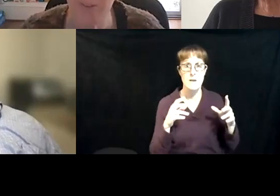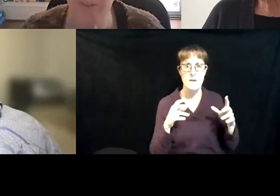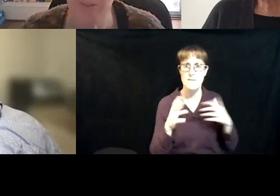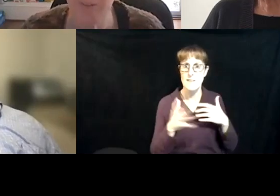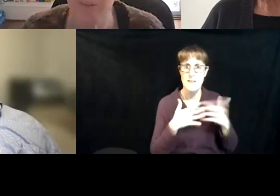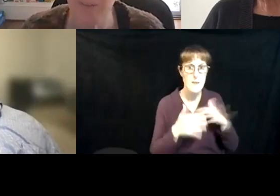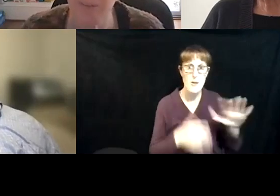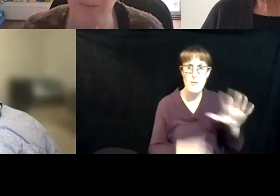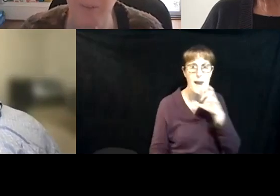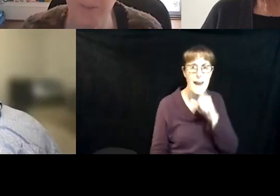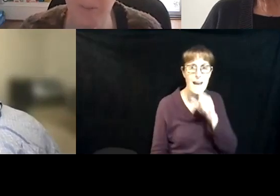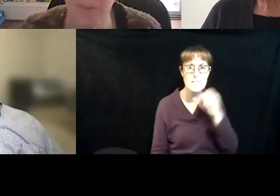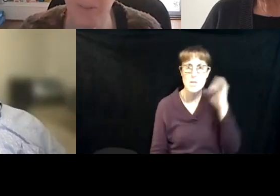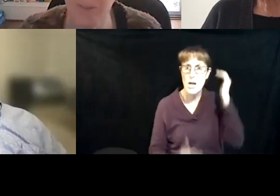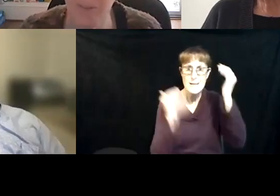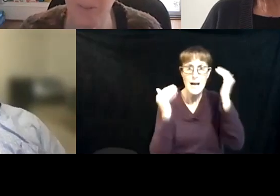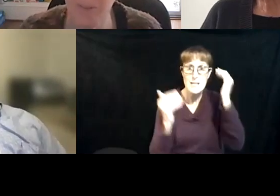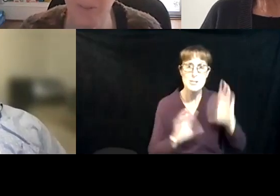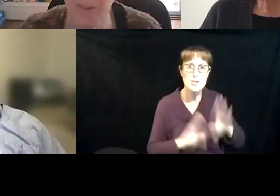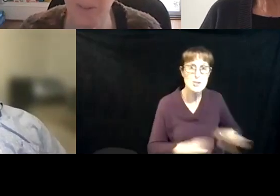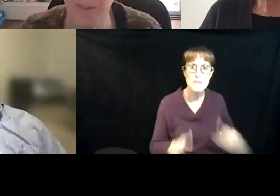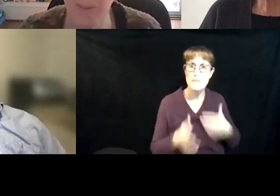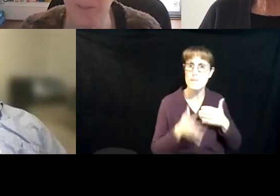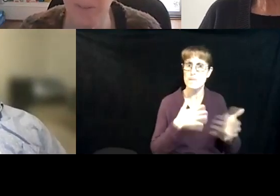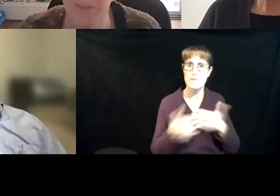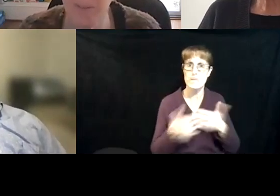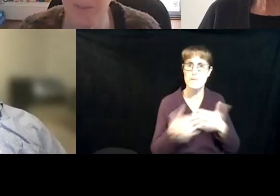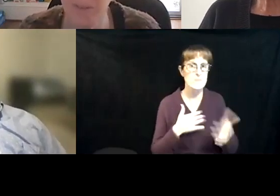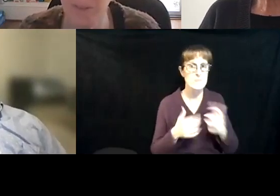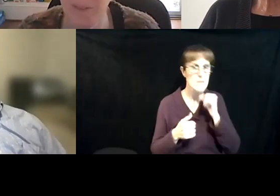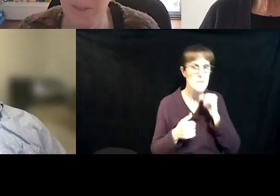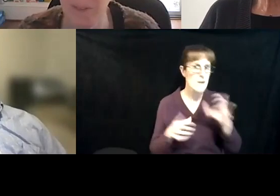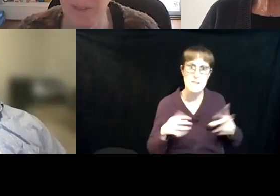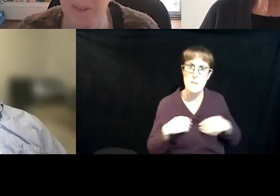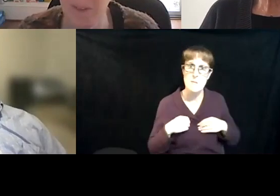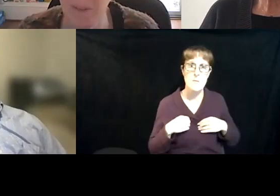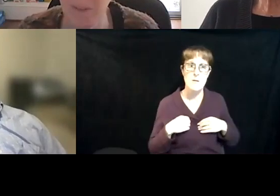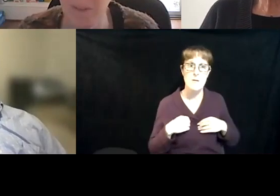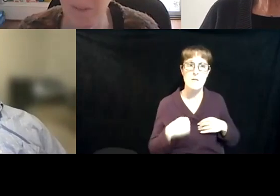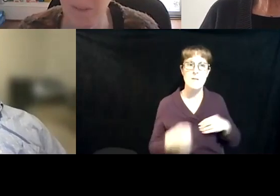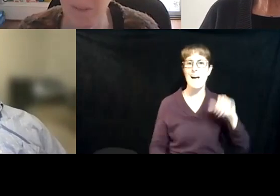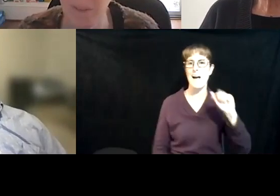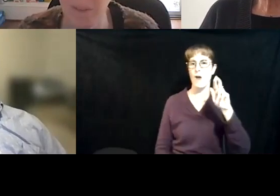Thank you Finn, I think that's really powerful. I want to thank all of our panelists,